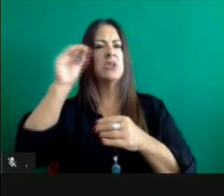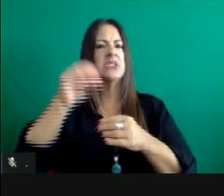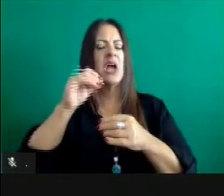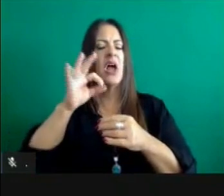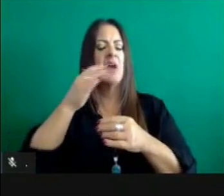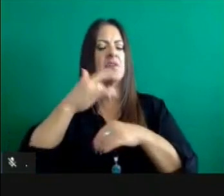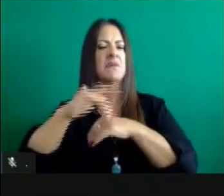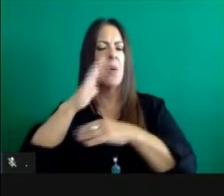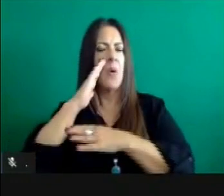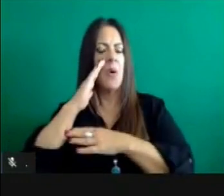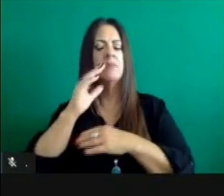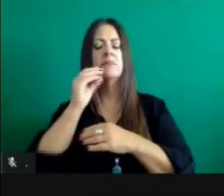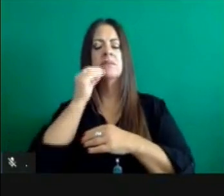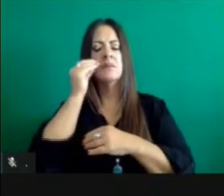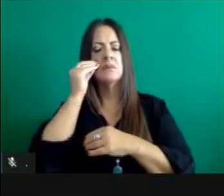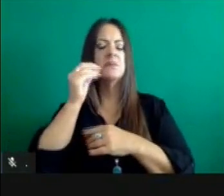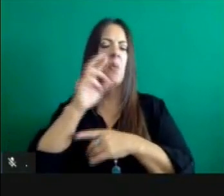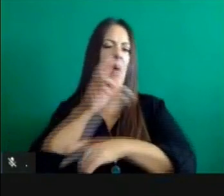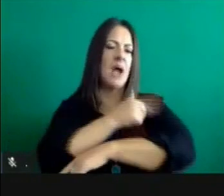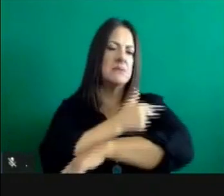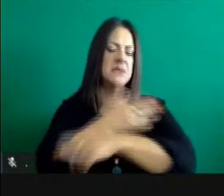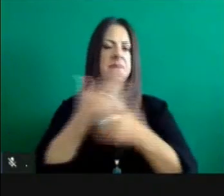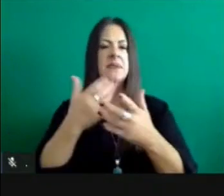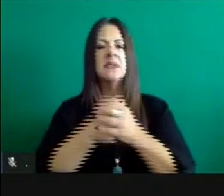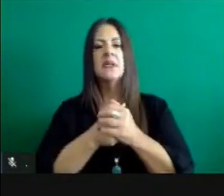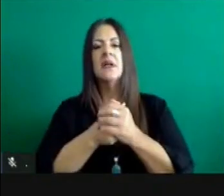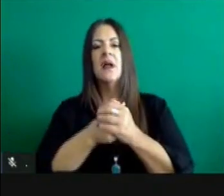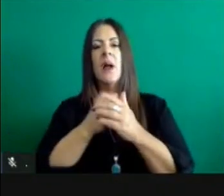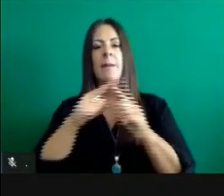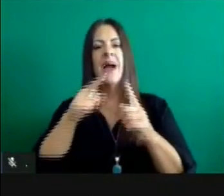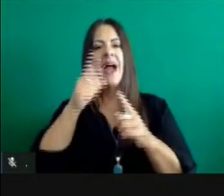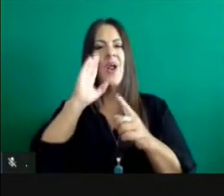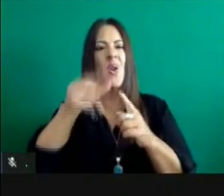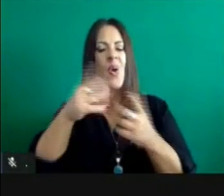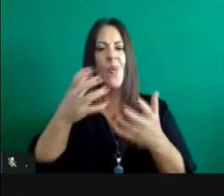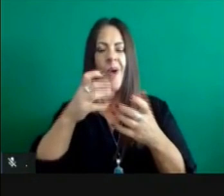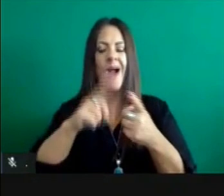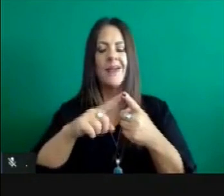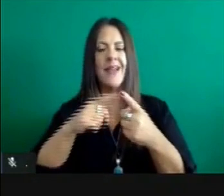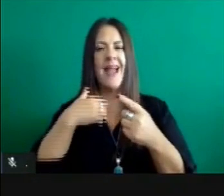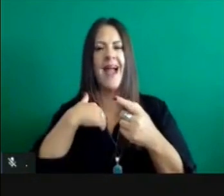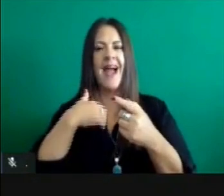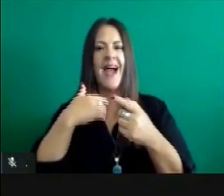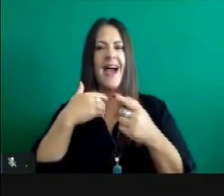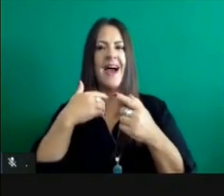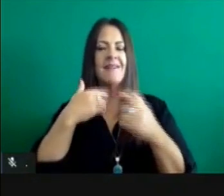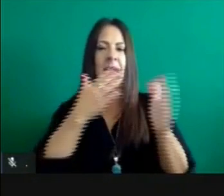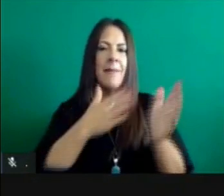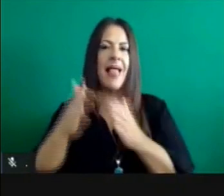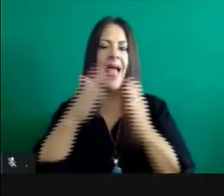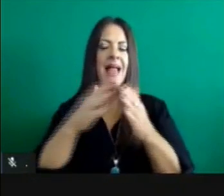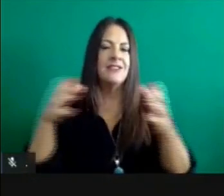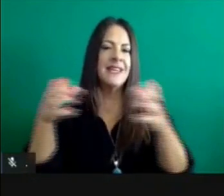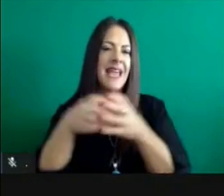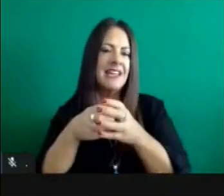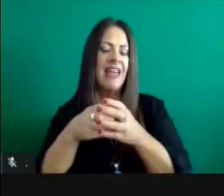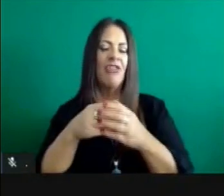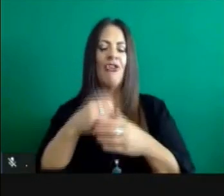IN A COMMUNITY THAT ISN'T UNDER ORDER, WE ASK YOU TO CONSIDER CANCELING TRAVEL PLANS, DISCOURAGING OTHERS TO COME